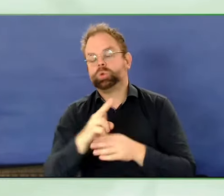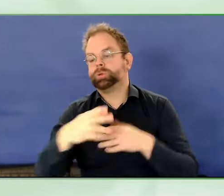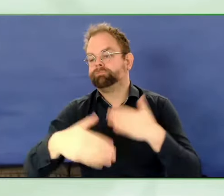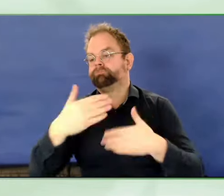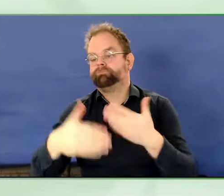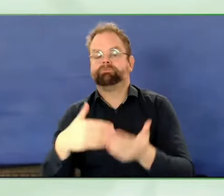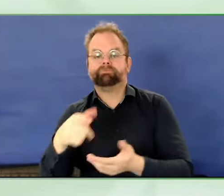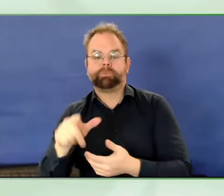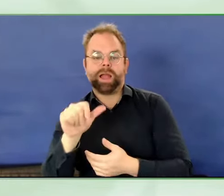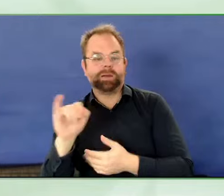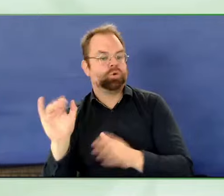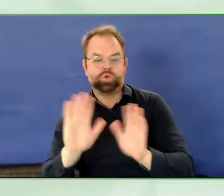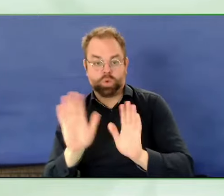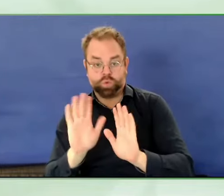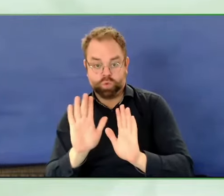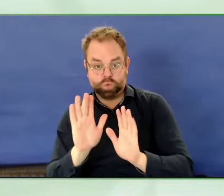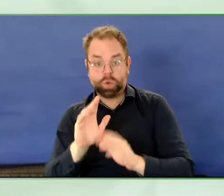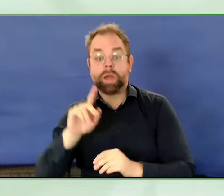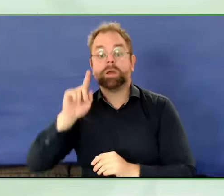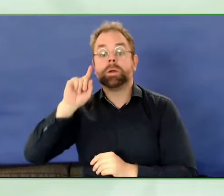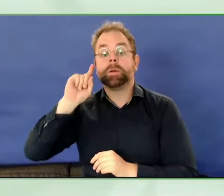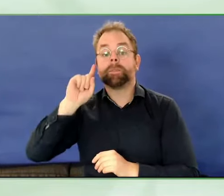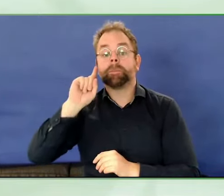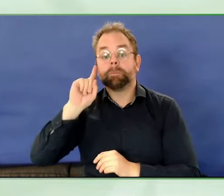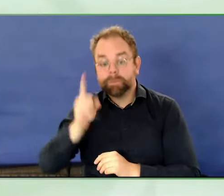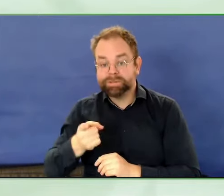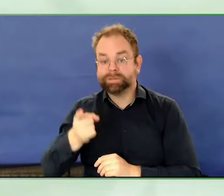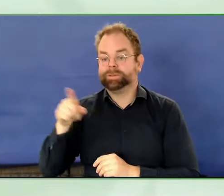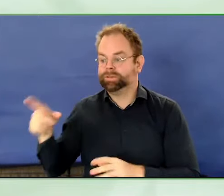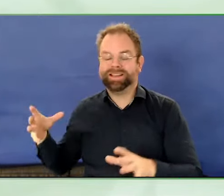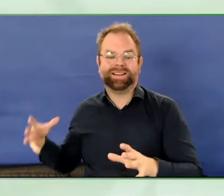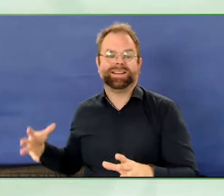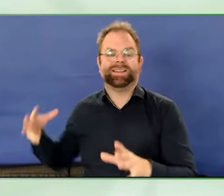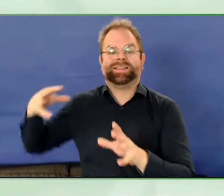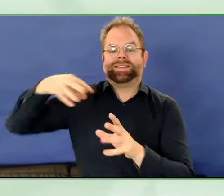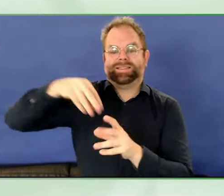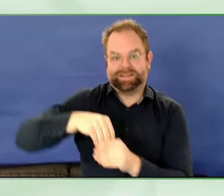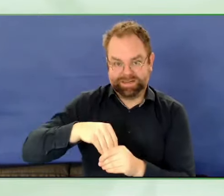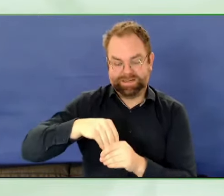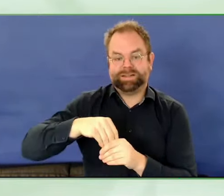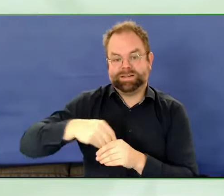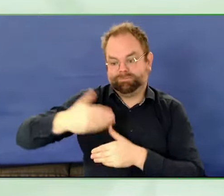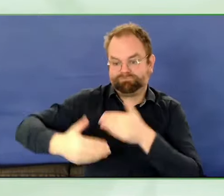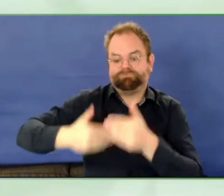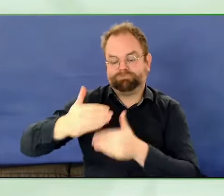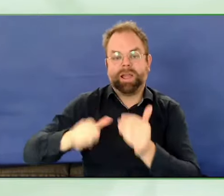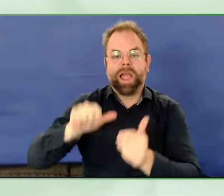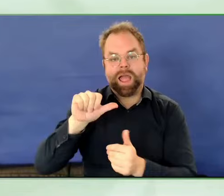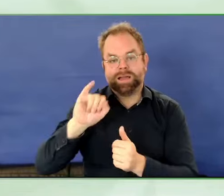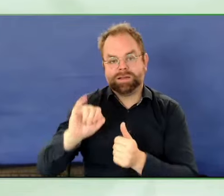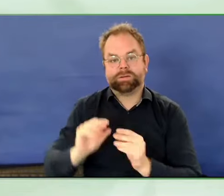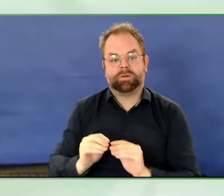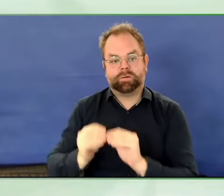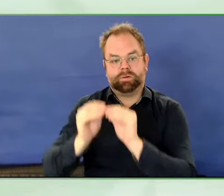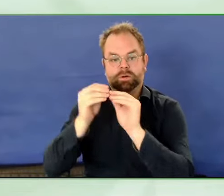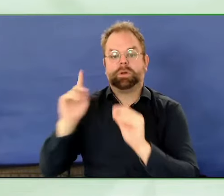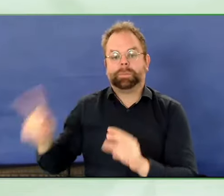process. As a parting thought, what I want to share is what our accessibility leaders have often